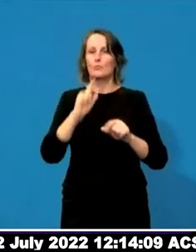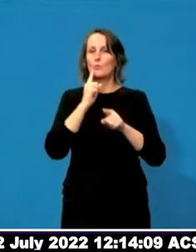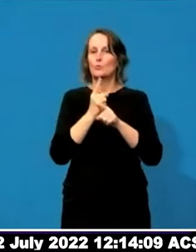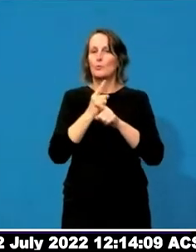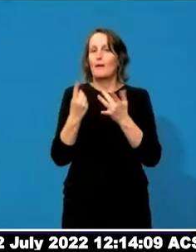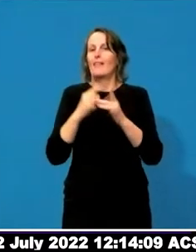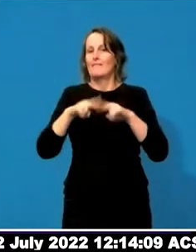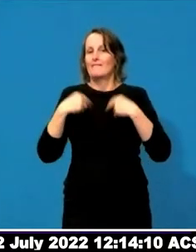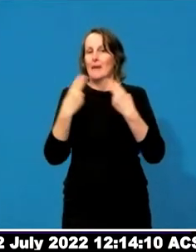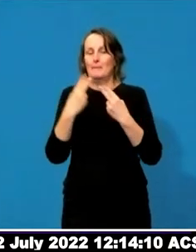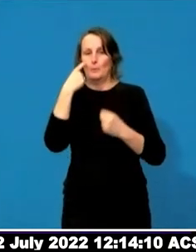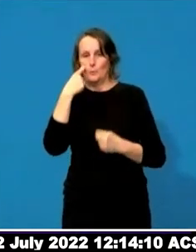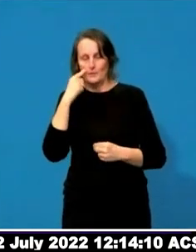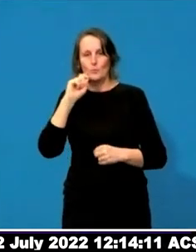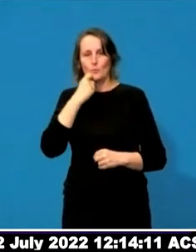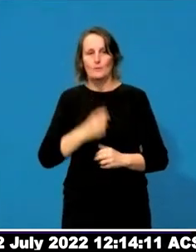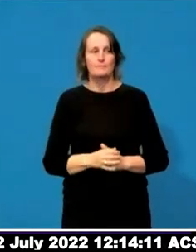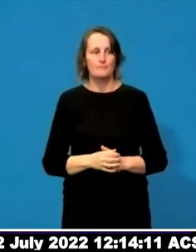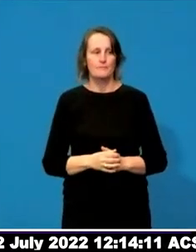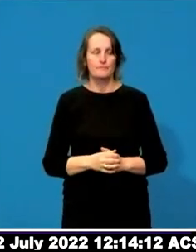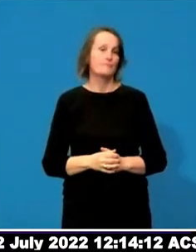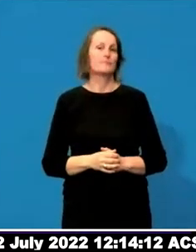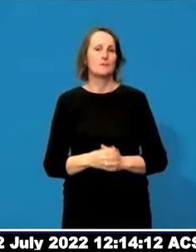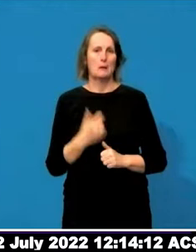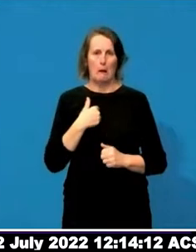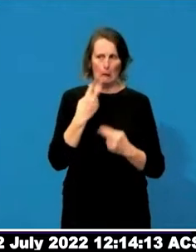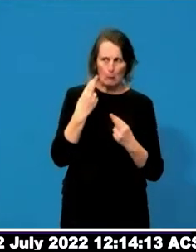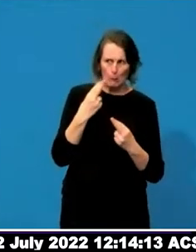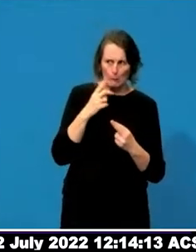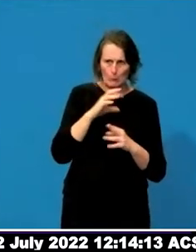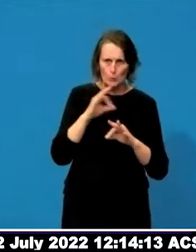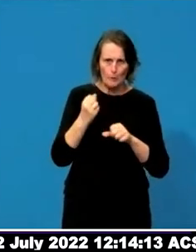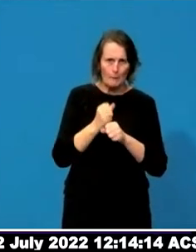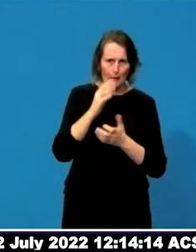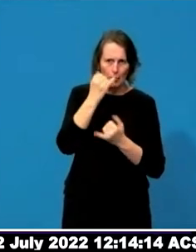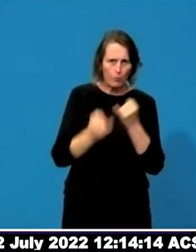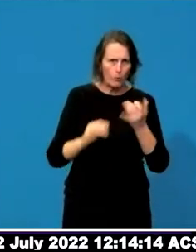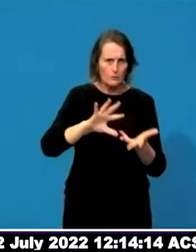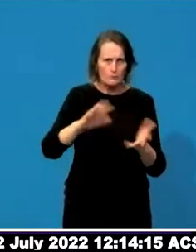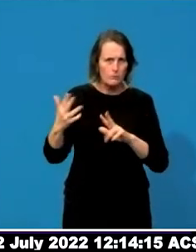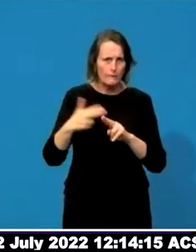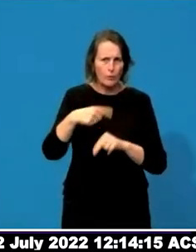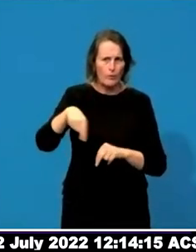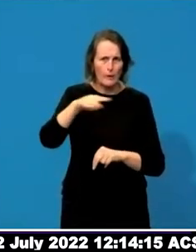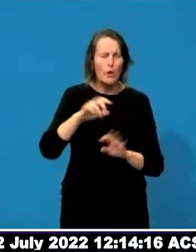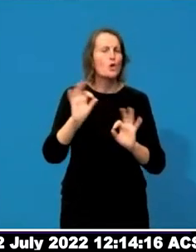We haven't, I hope, created an insuperable problem for them? No, I understand it's just a problem within Cairns of getting them